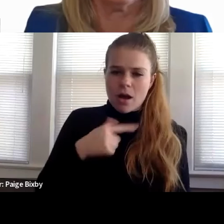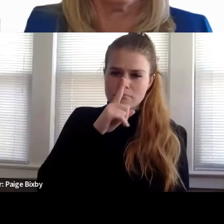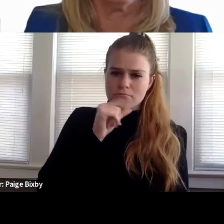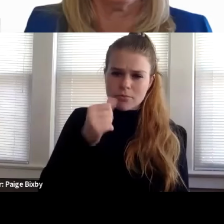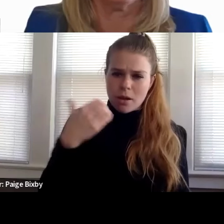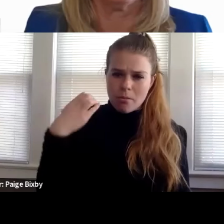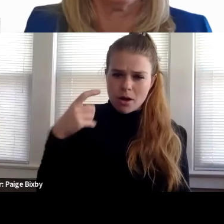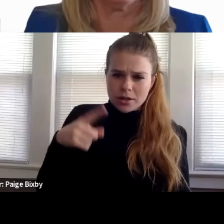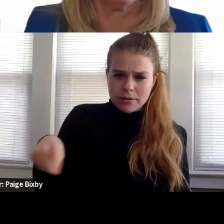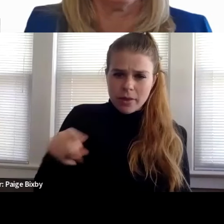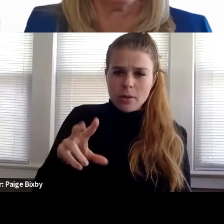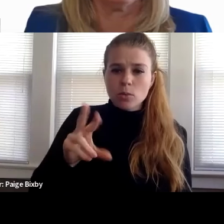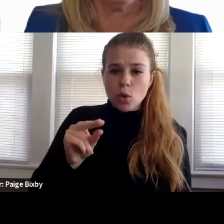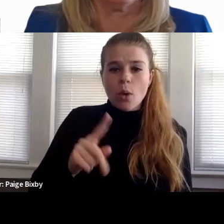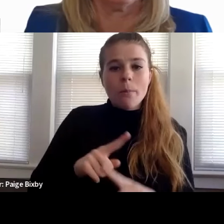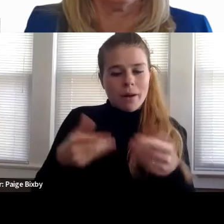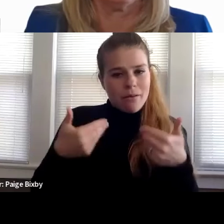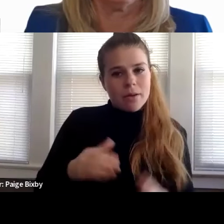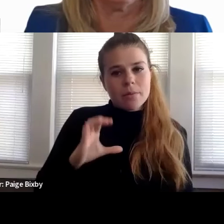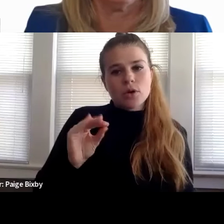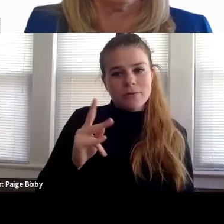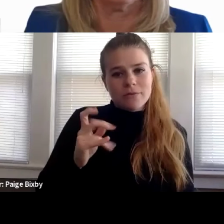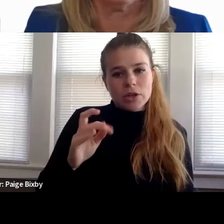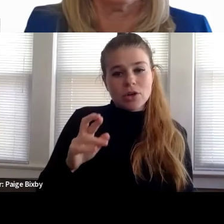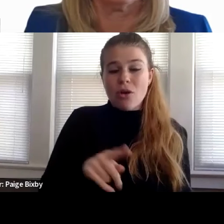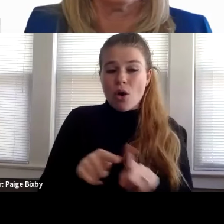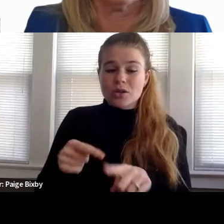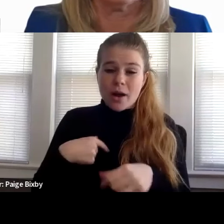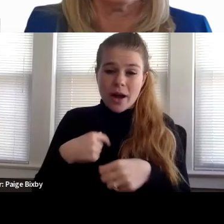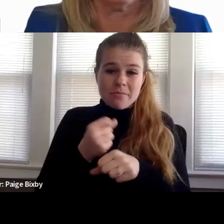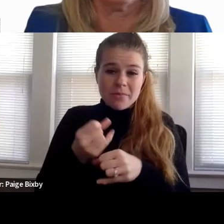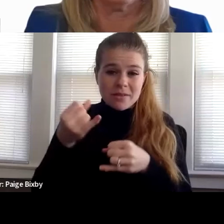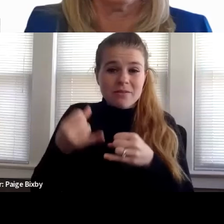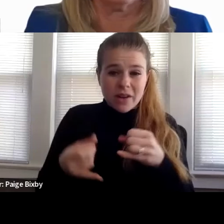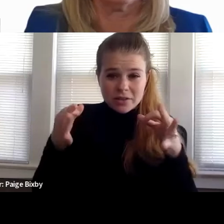but I am the convener and I'm also the final decision maker on child welfare issues.